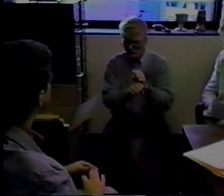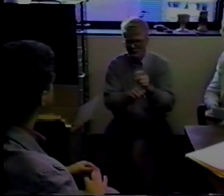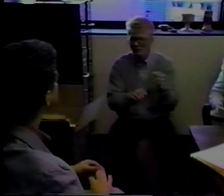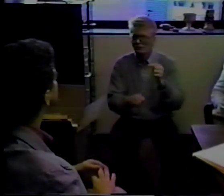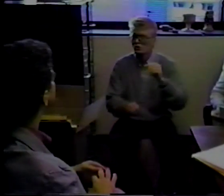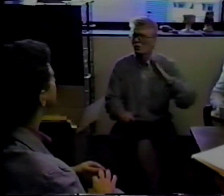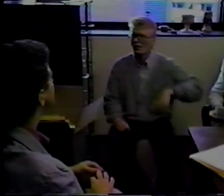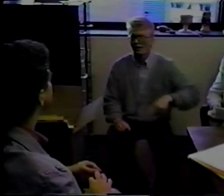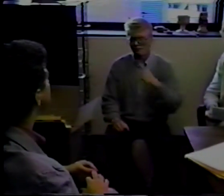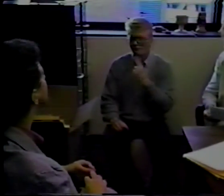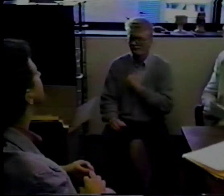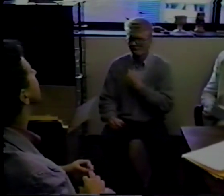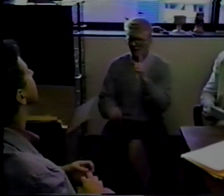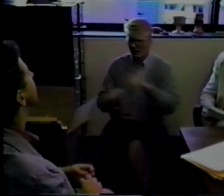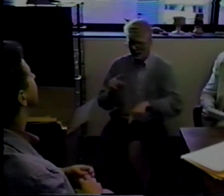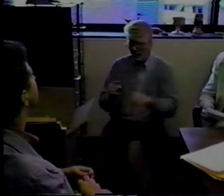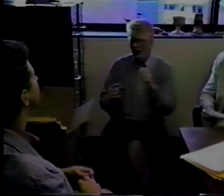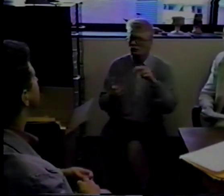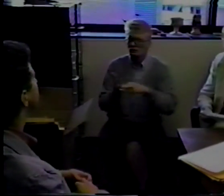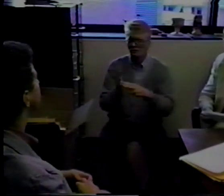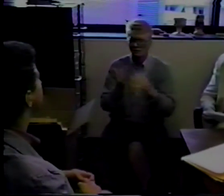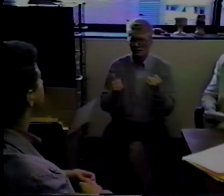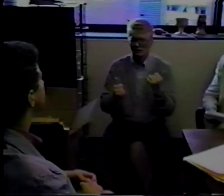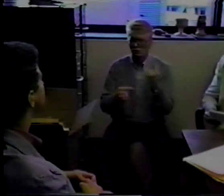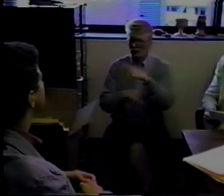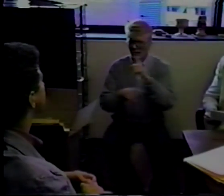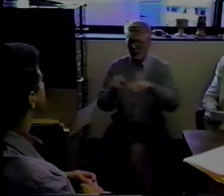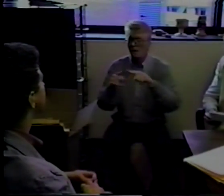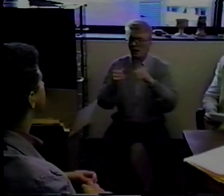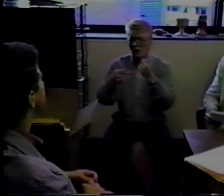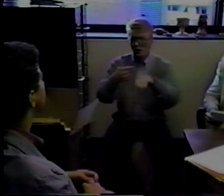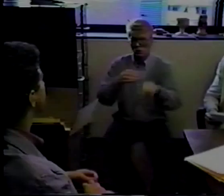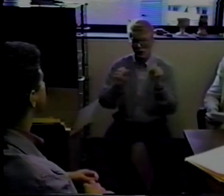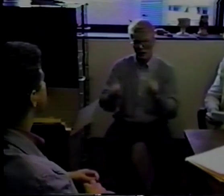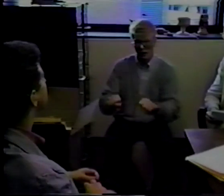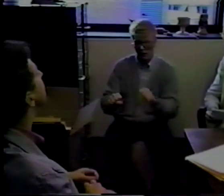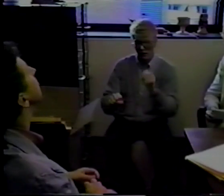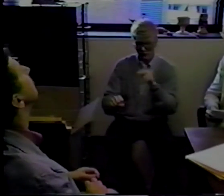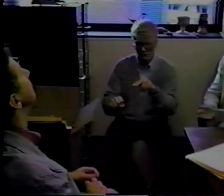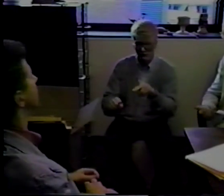They couldn't schedule it so I scheduled it for next week.